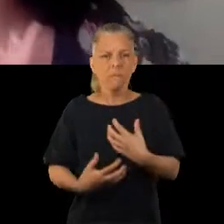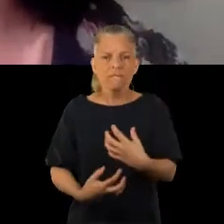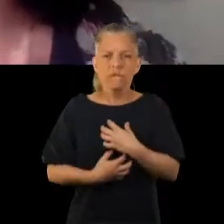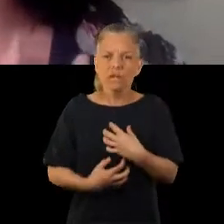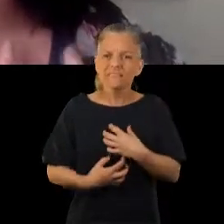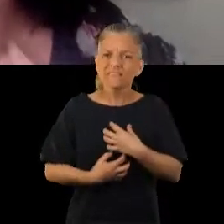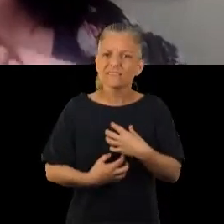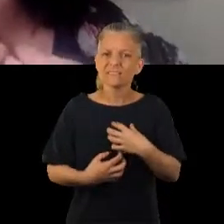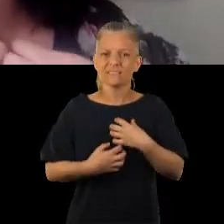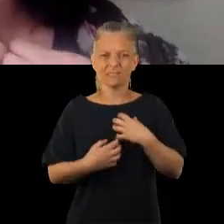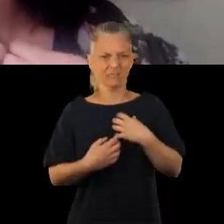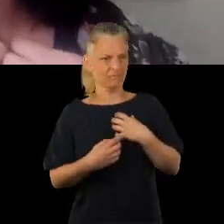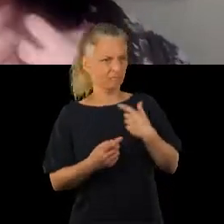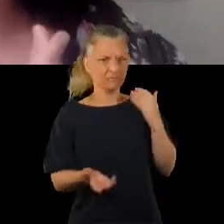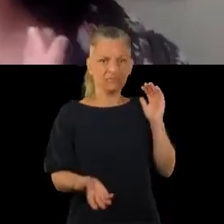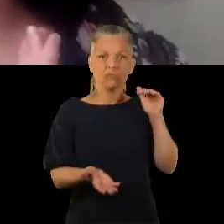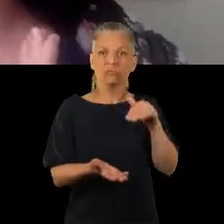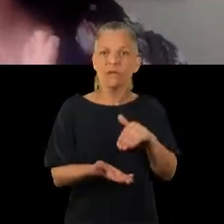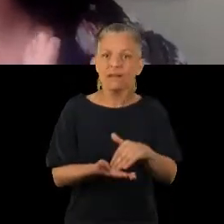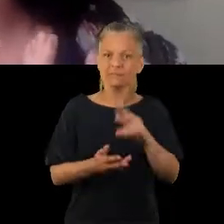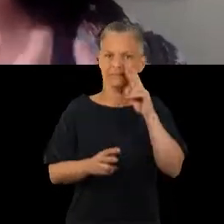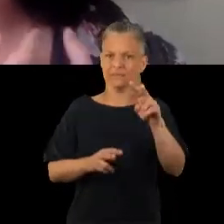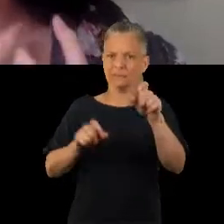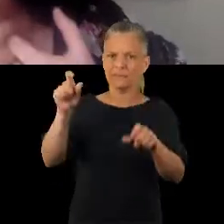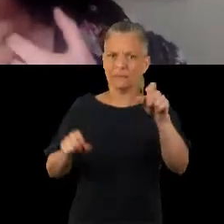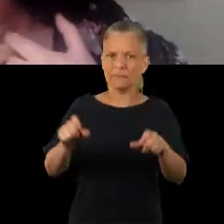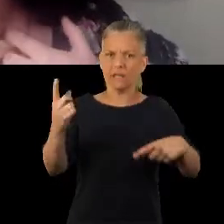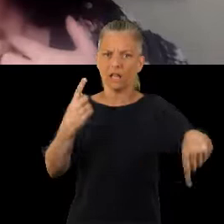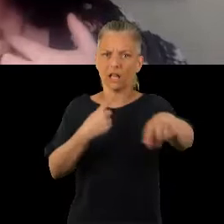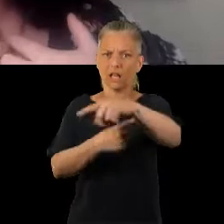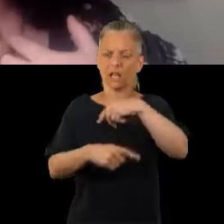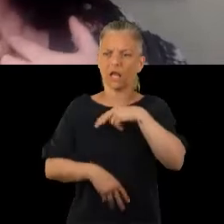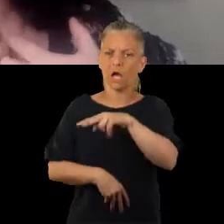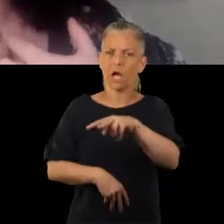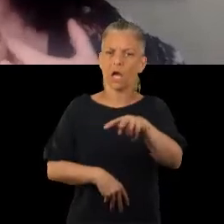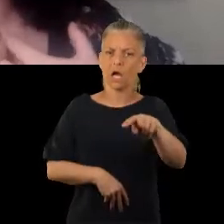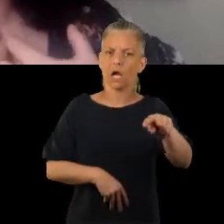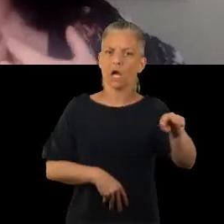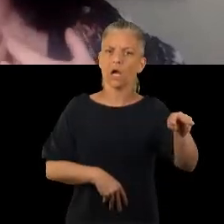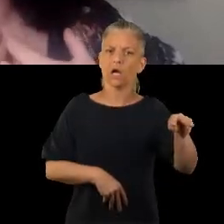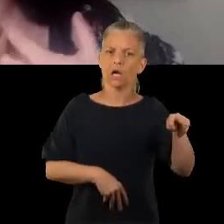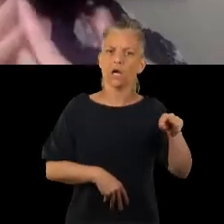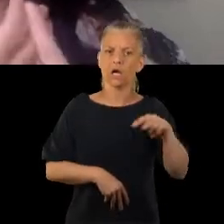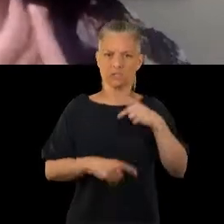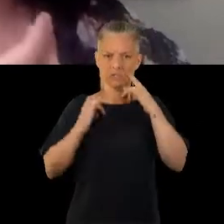support for me is just that recognition of our humanity and that how much of those stereotypes